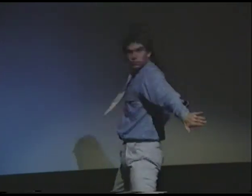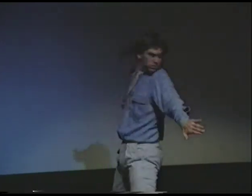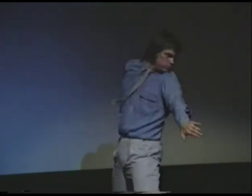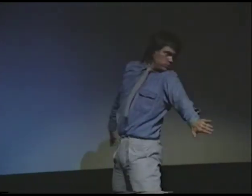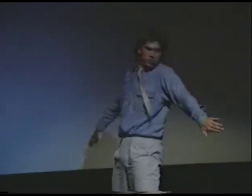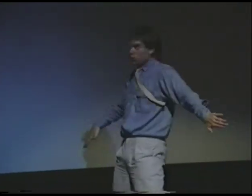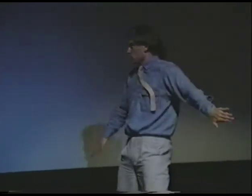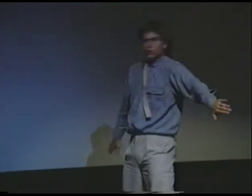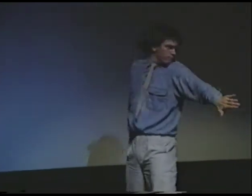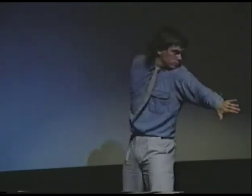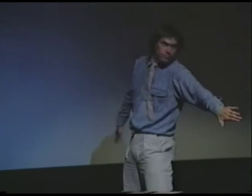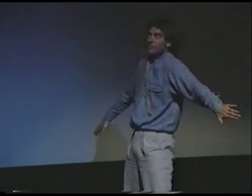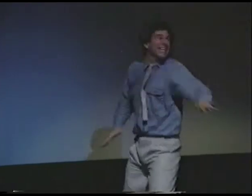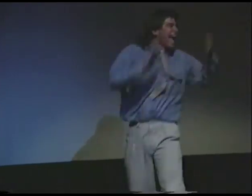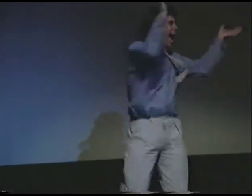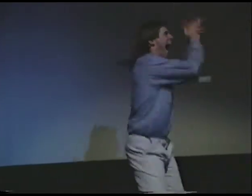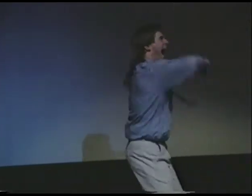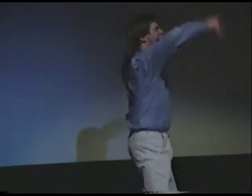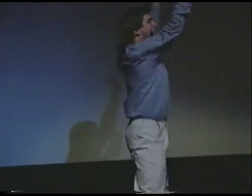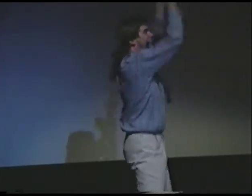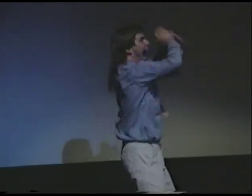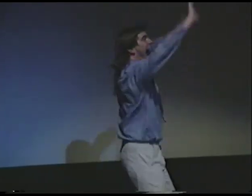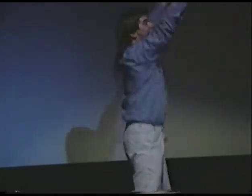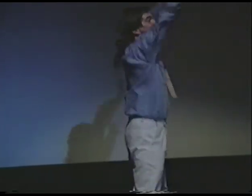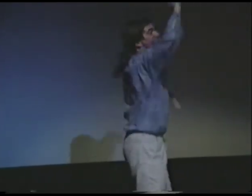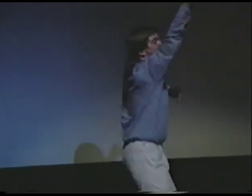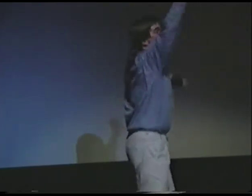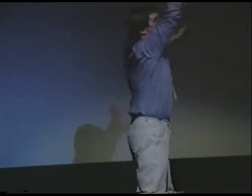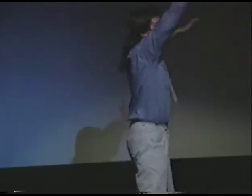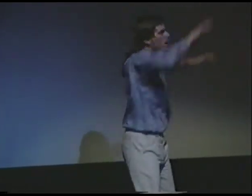The presidential candidate, Secret Service,